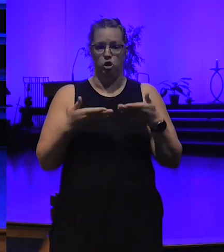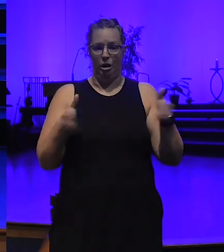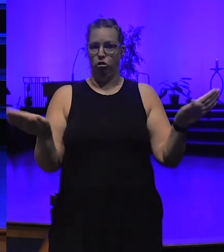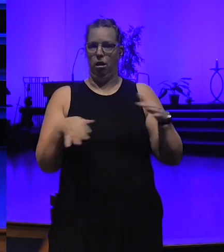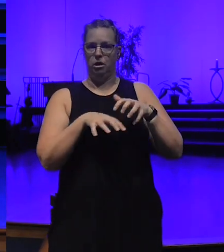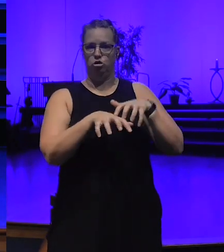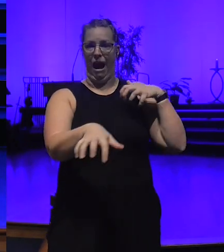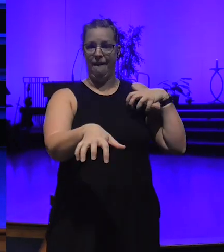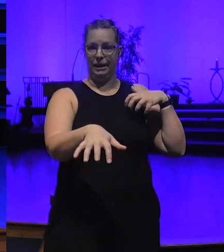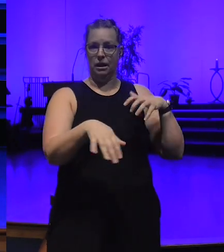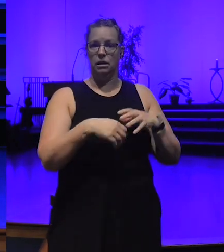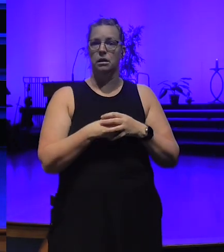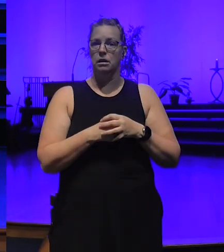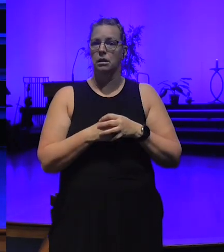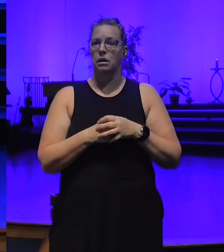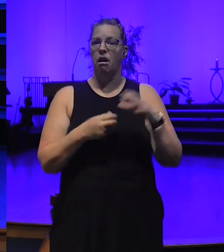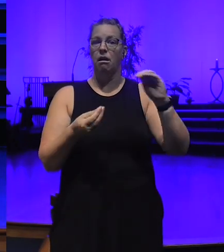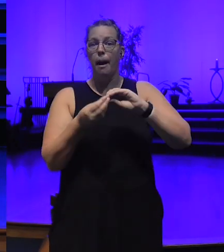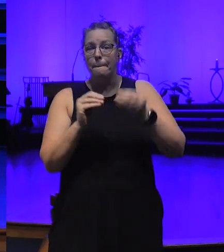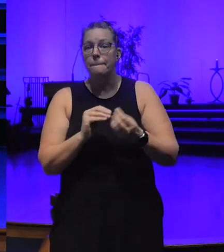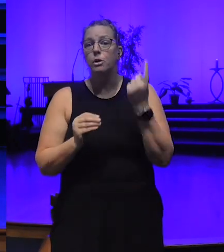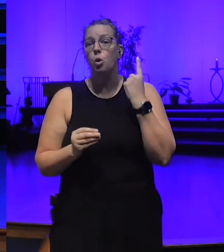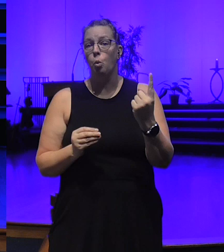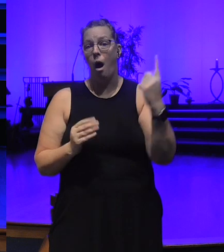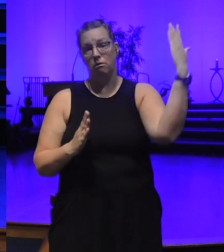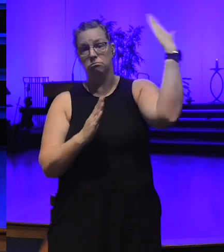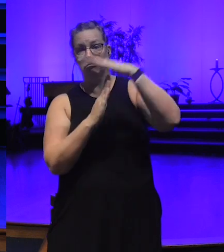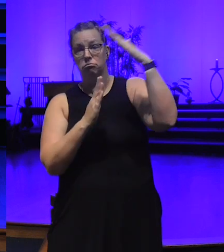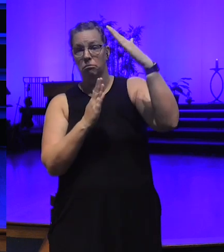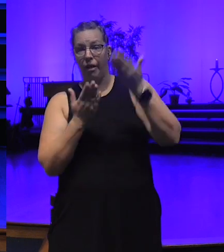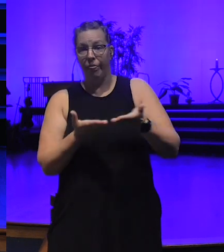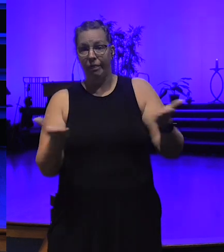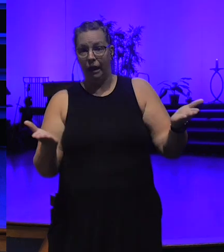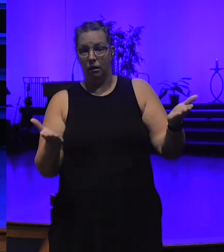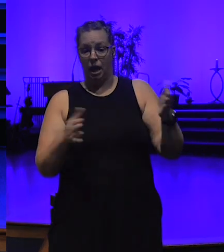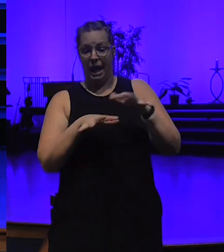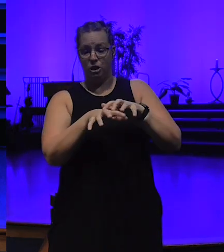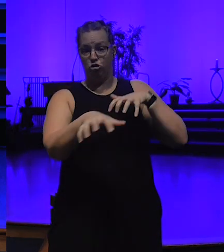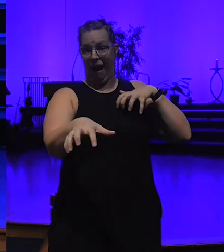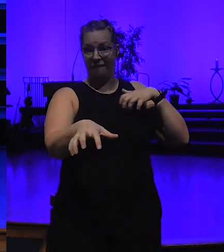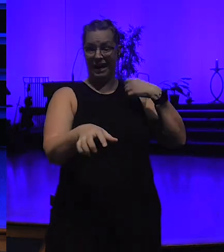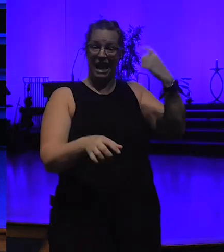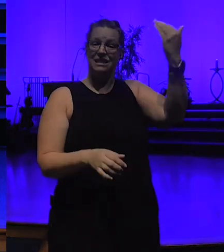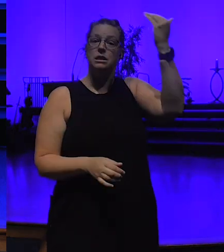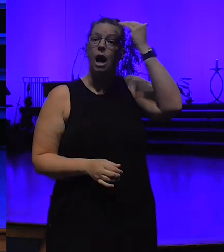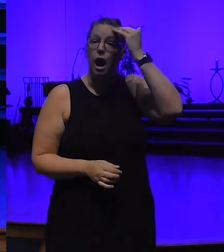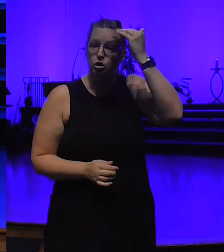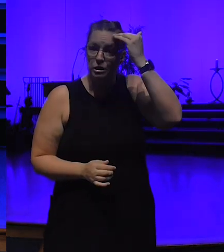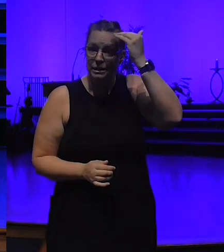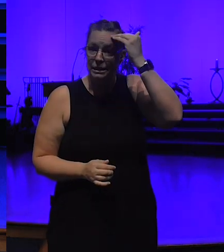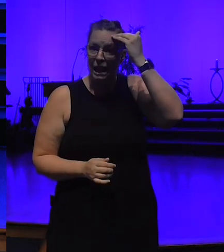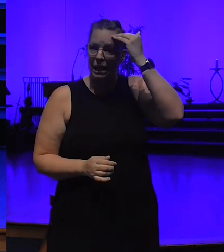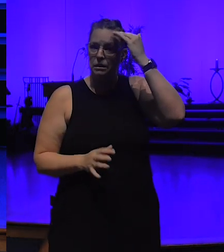one thing that traffic as a Consciousness does is it keeps us from the present moment